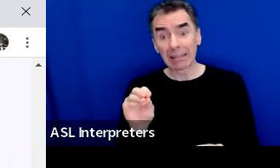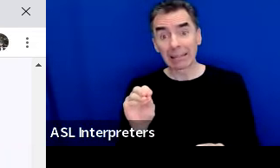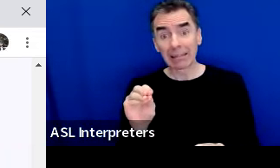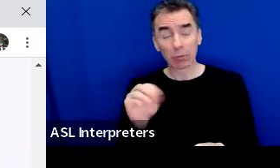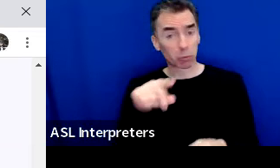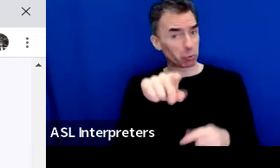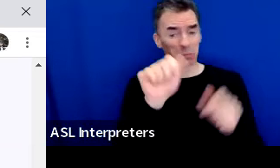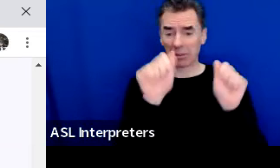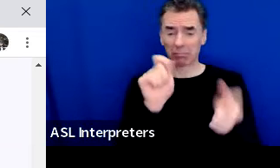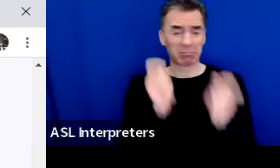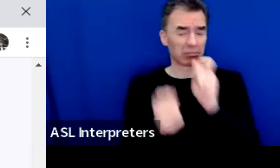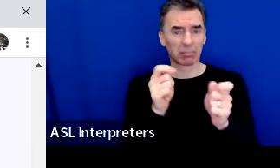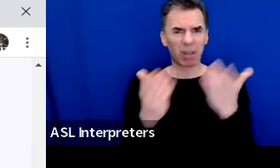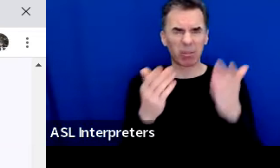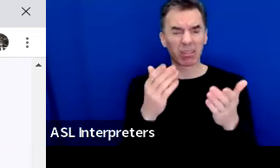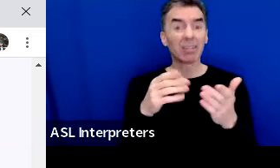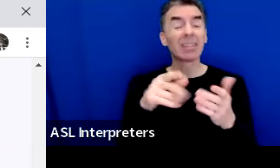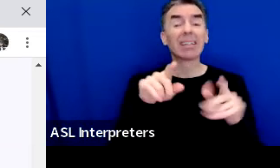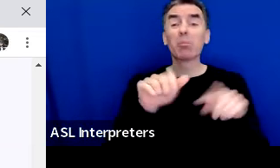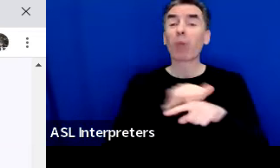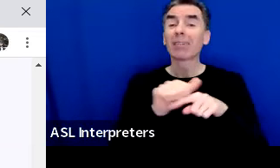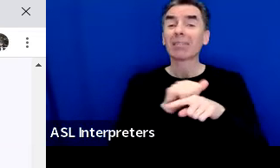if you didn't like the size of the box, it's really easy to change that.